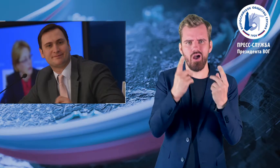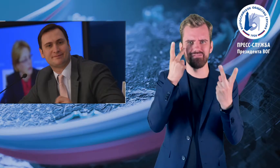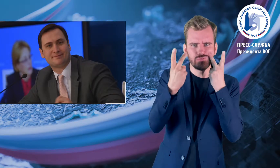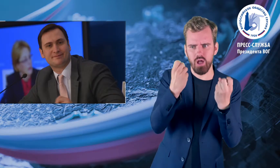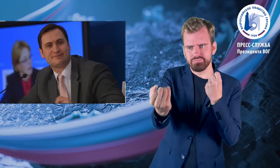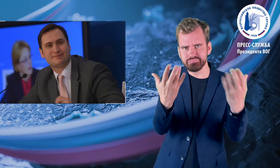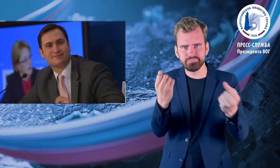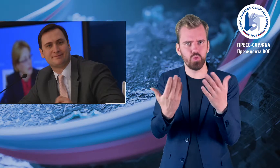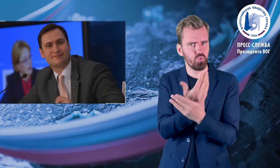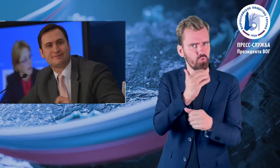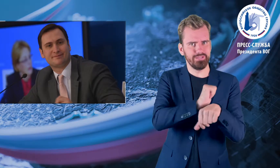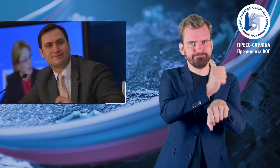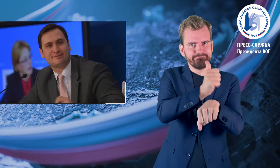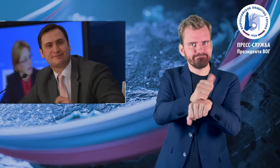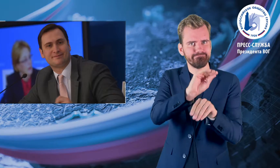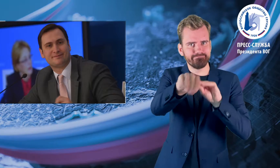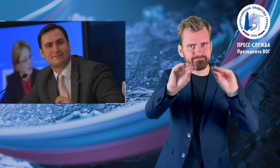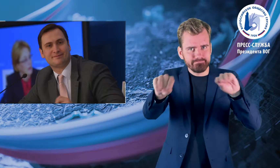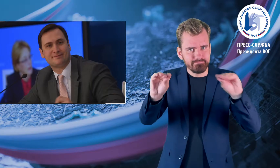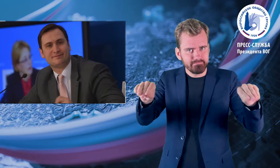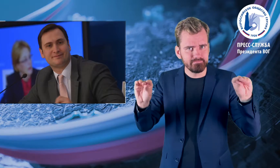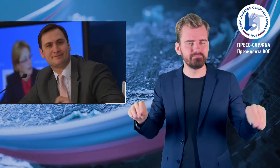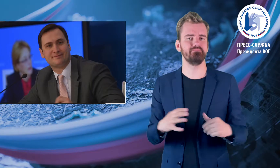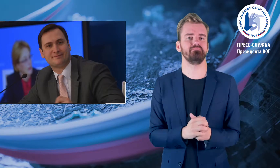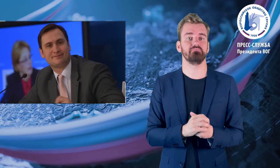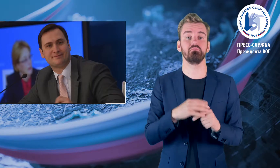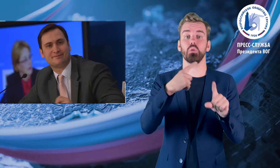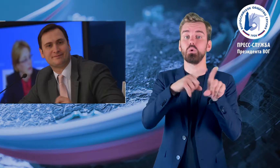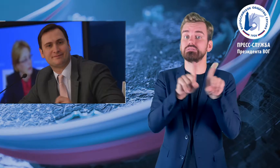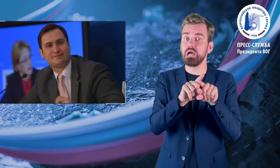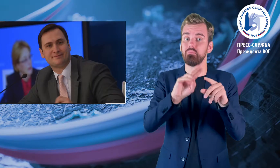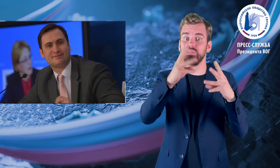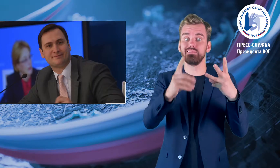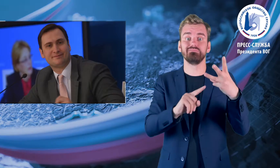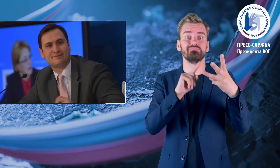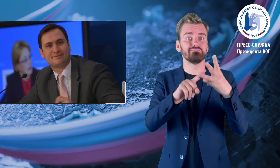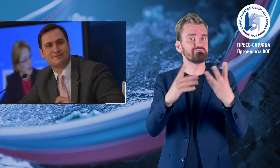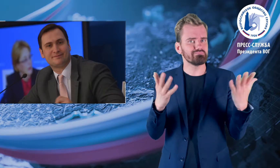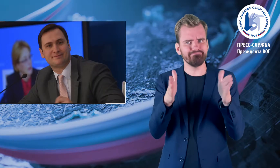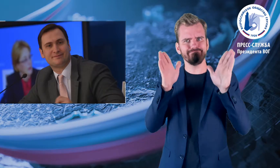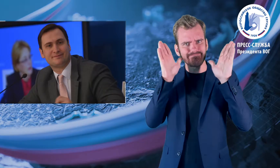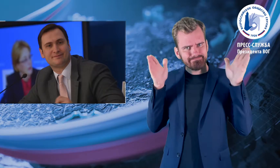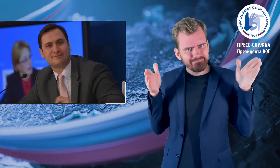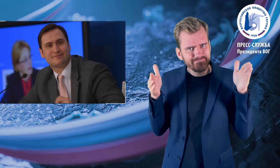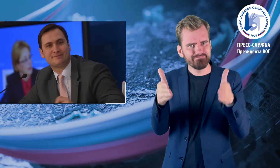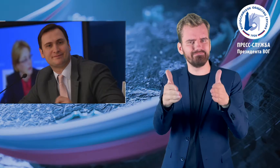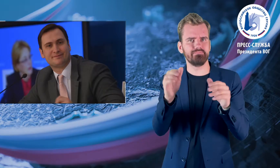but also pay attention to the issues of training personnel